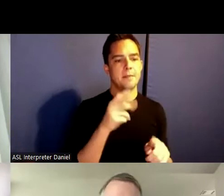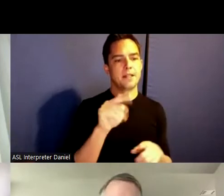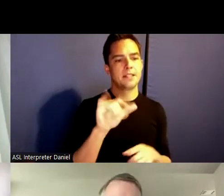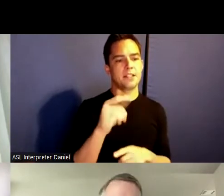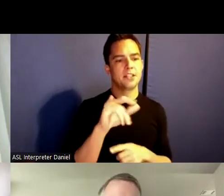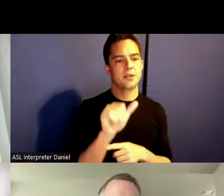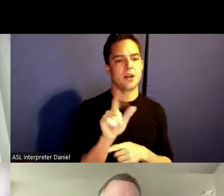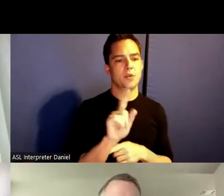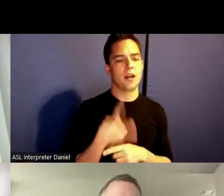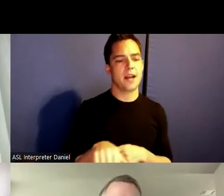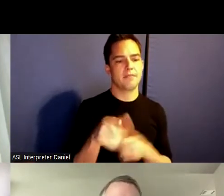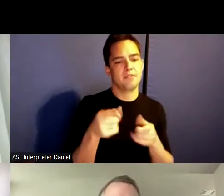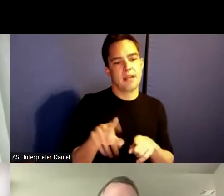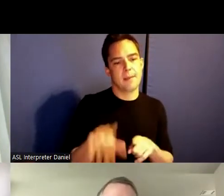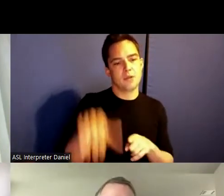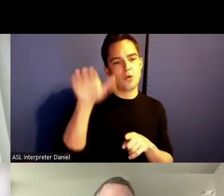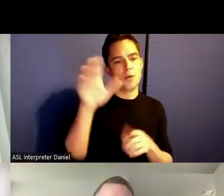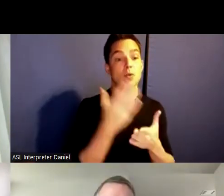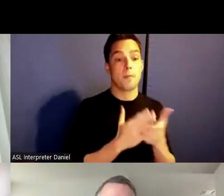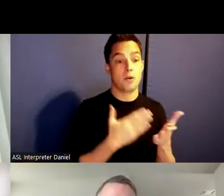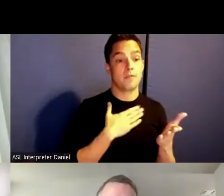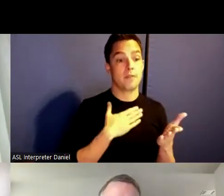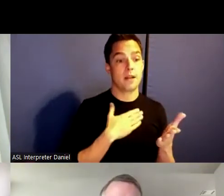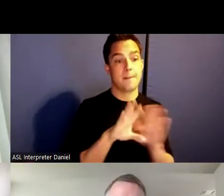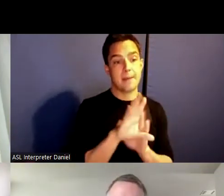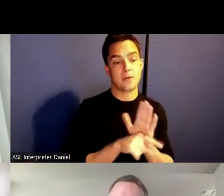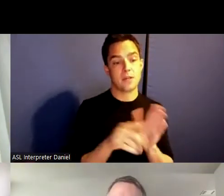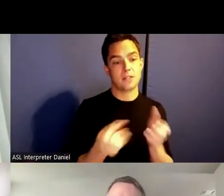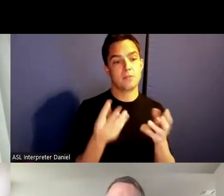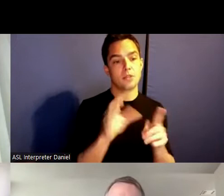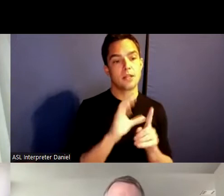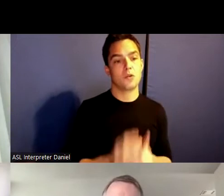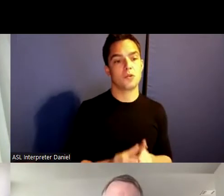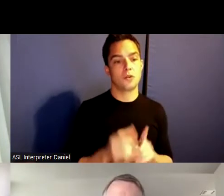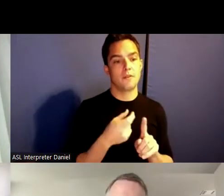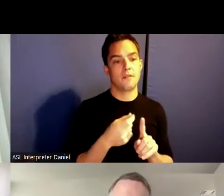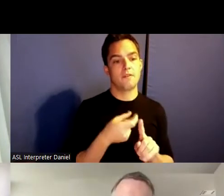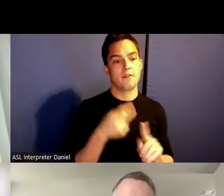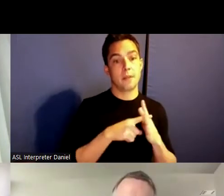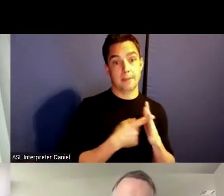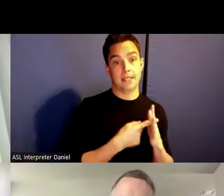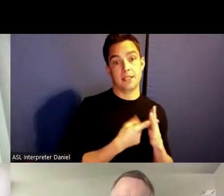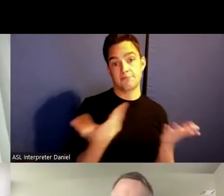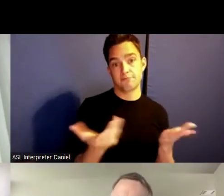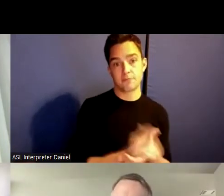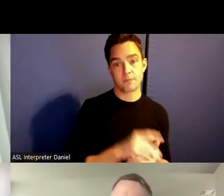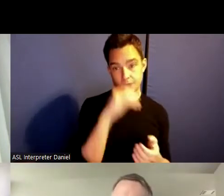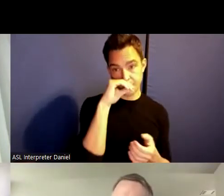happen to grow up. So part of my background is multicultural from the very beginning. In fact, my